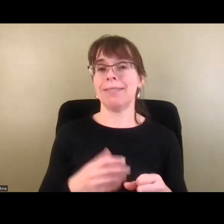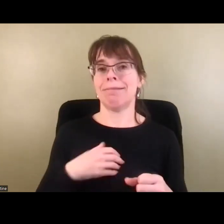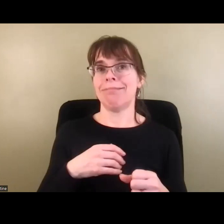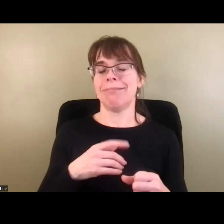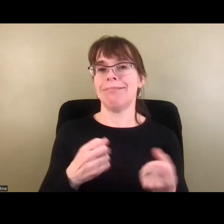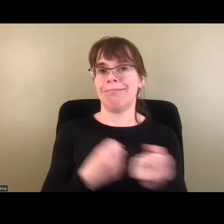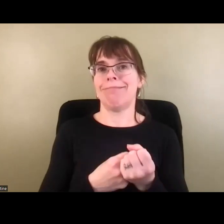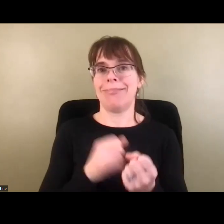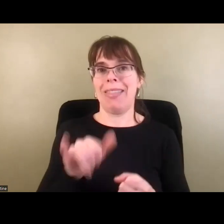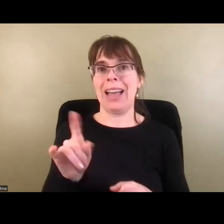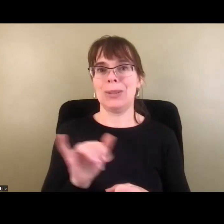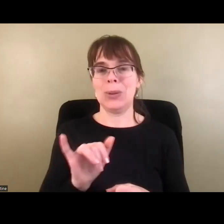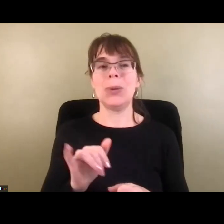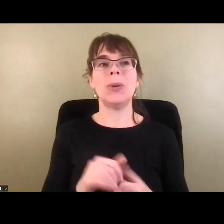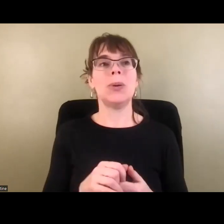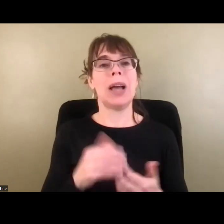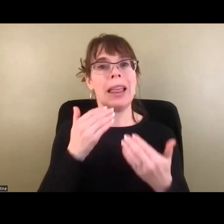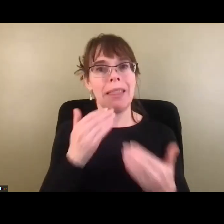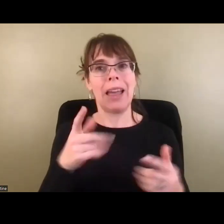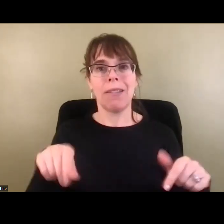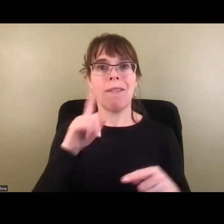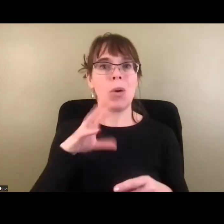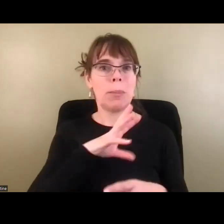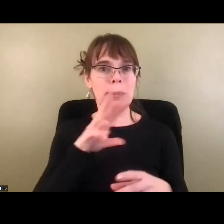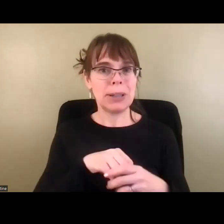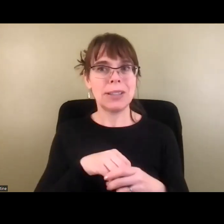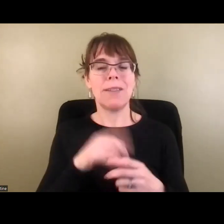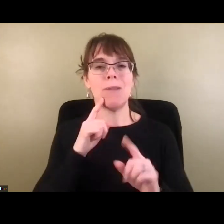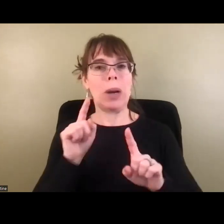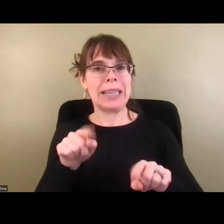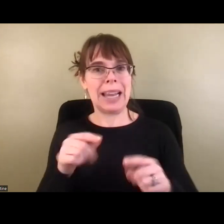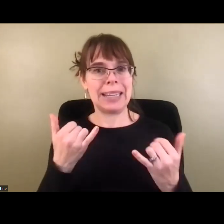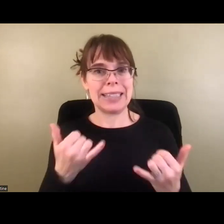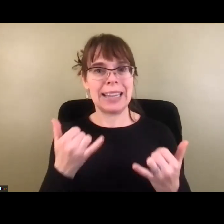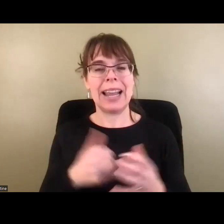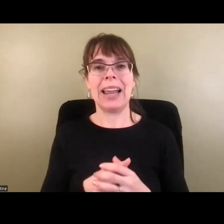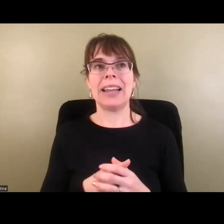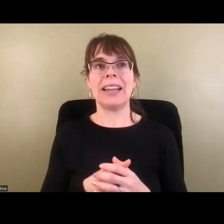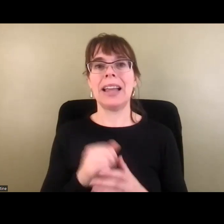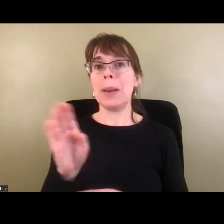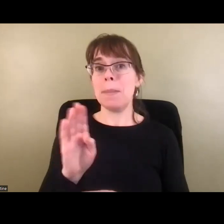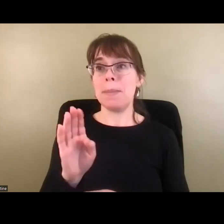And thank you all for participating and attending today be on the lookout for our